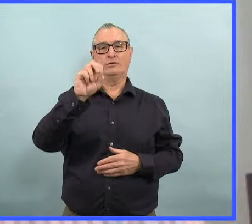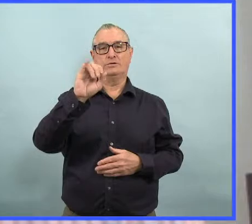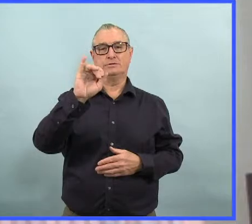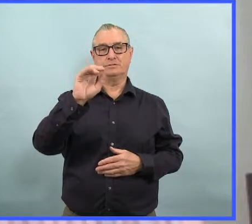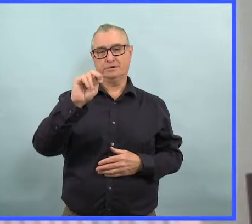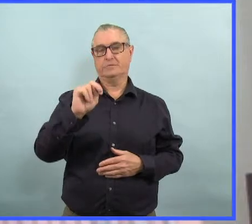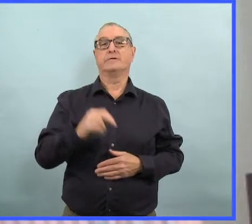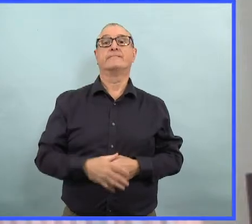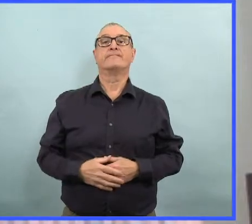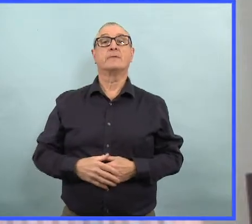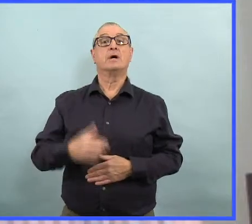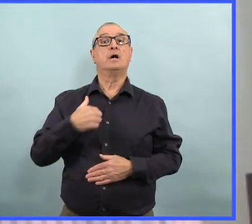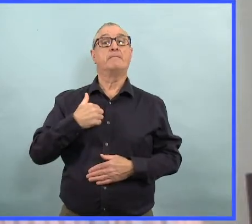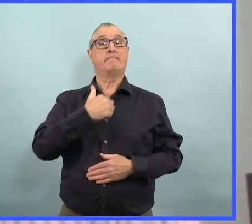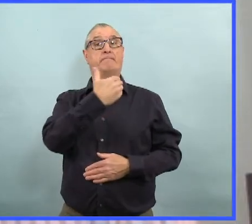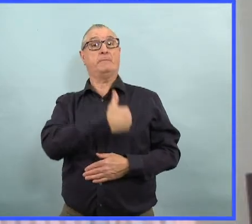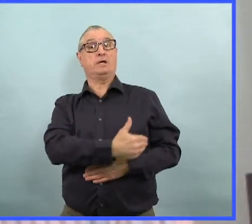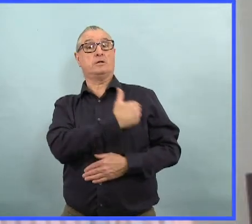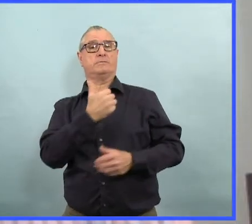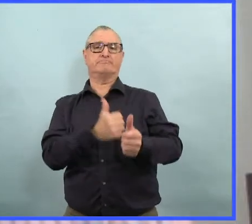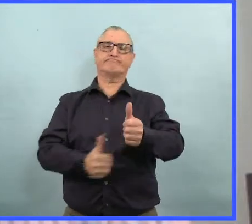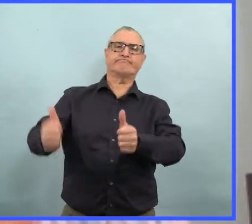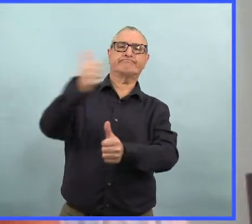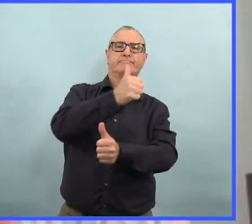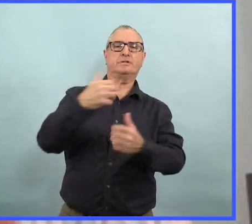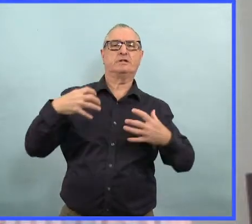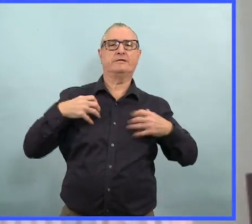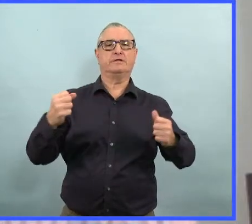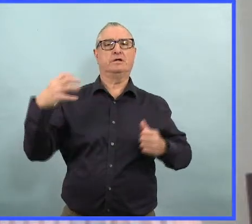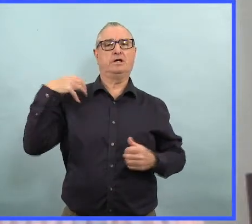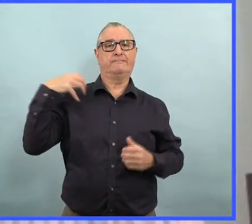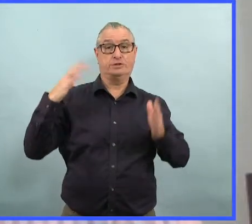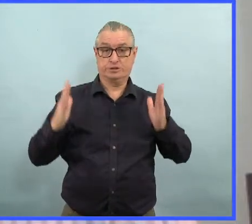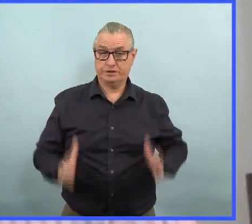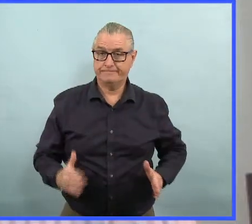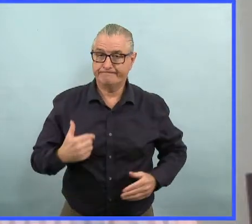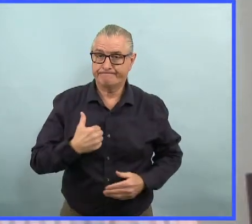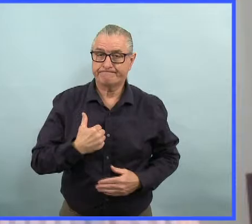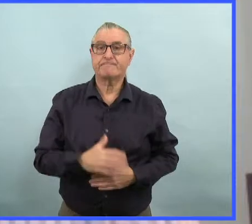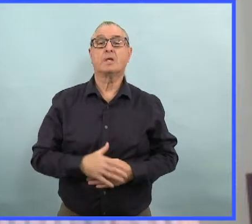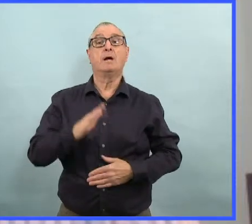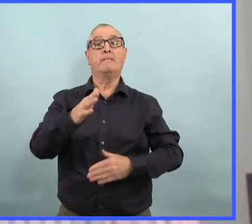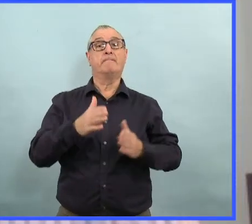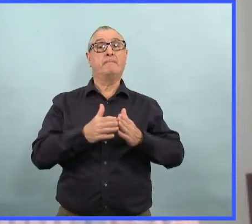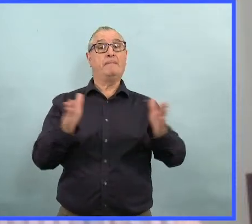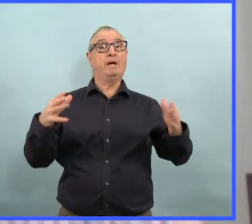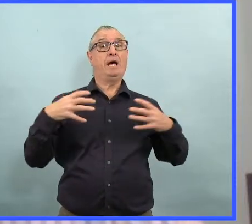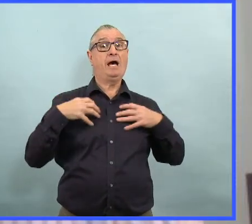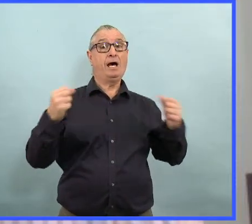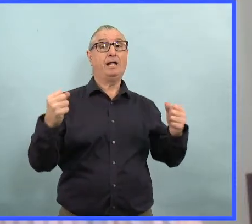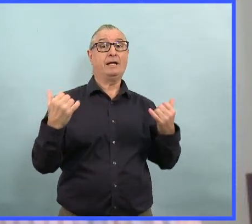uh last week i i spoke about how public health is shifting to mitigating the risks of covid 19